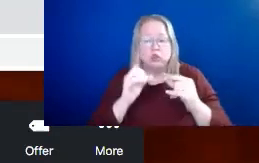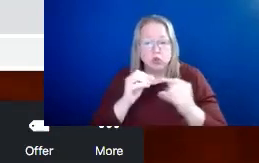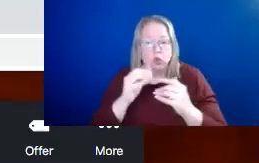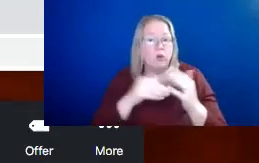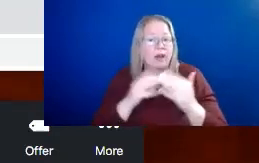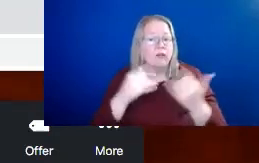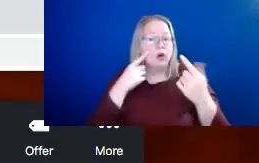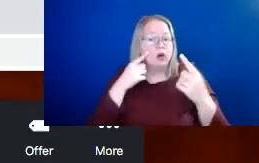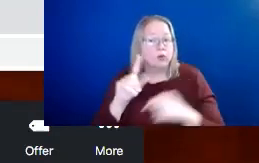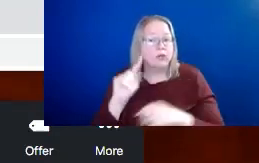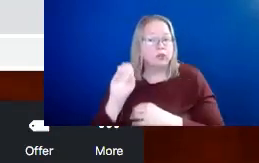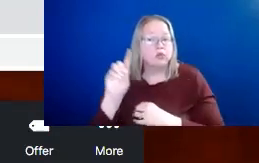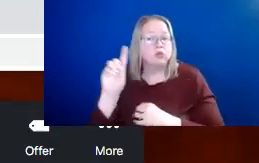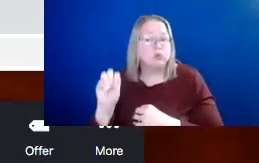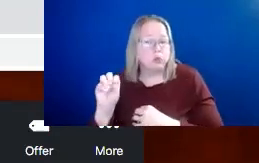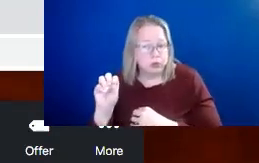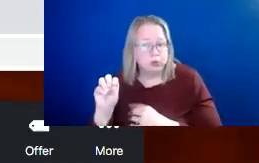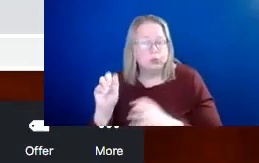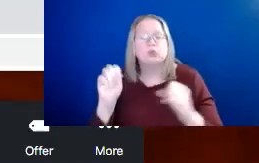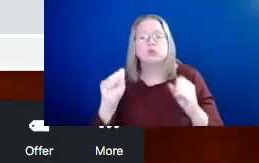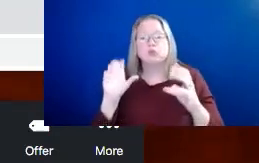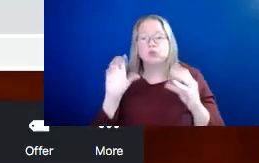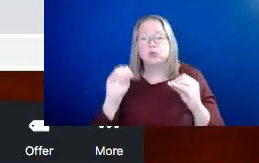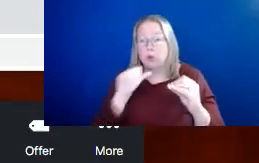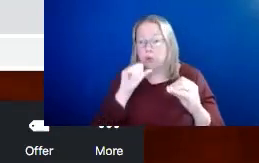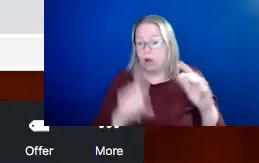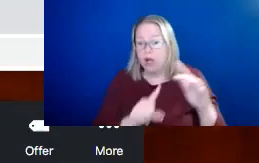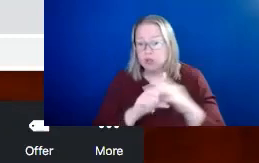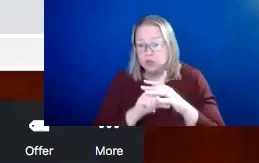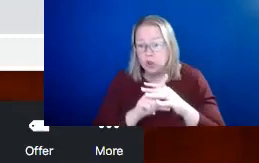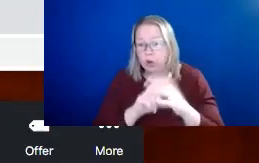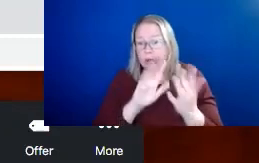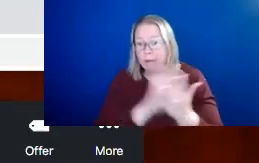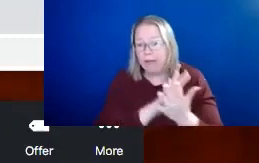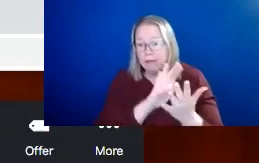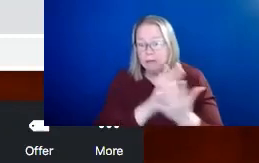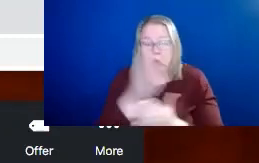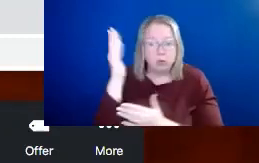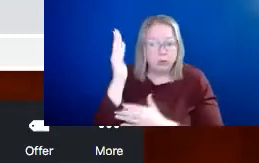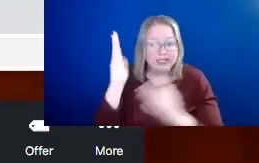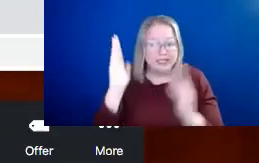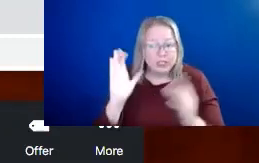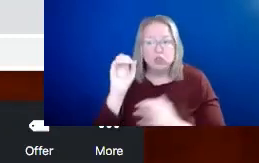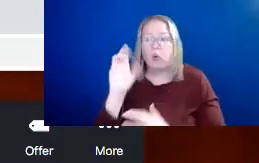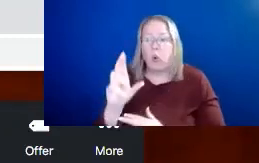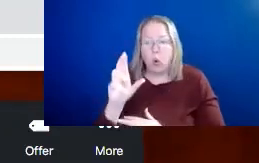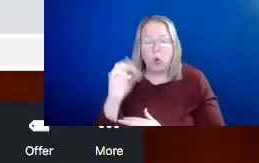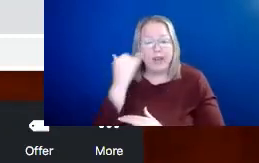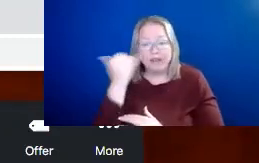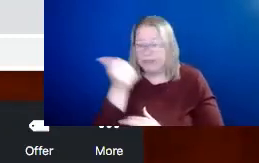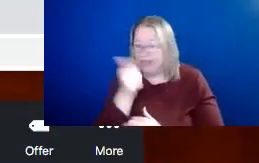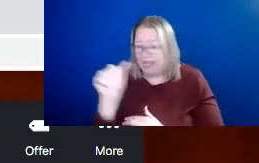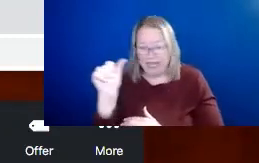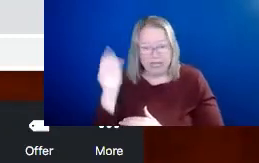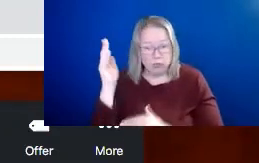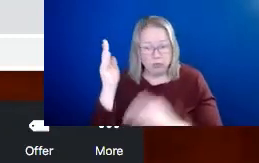to do. So a non-show of a paper presenter 12:48:42 or of any form of presenter or a